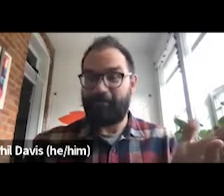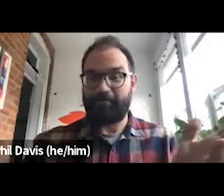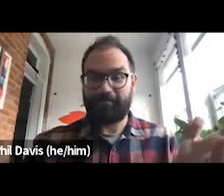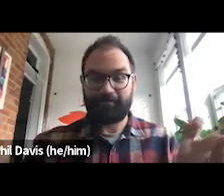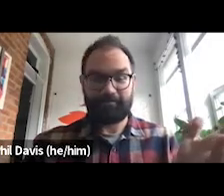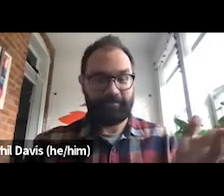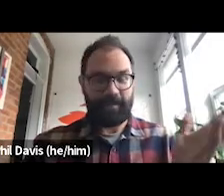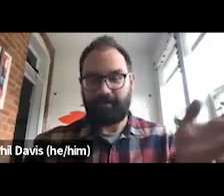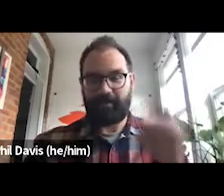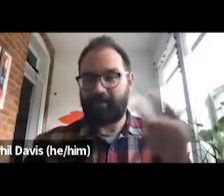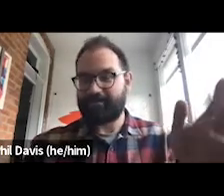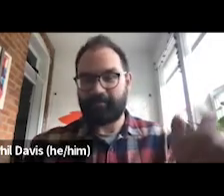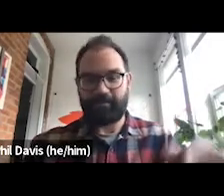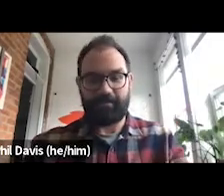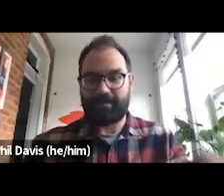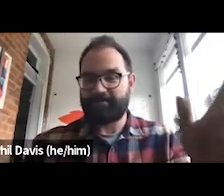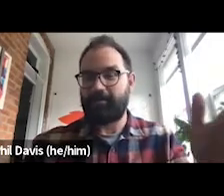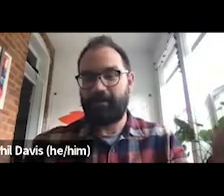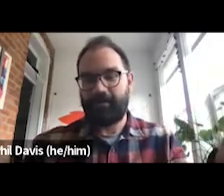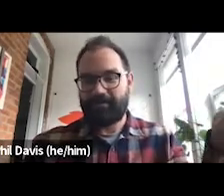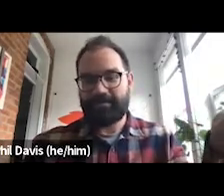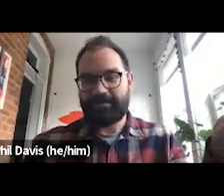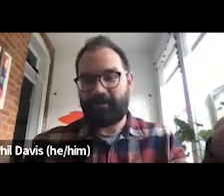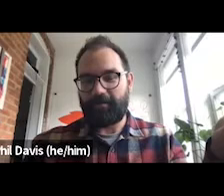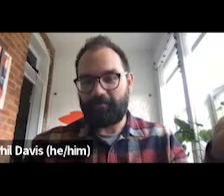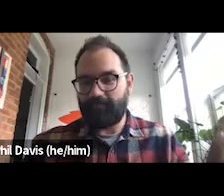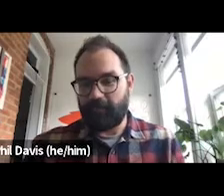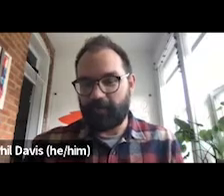Oh, I'll skip through this. This is our info.